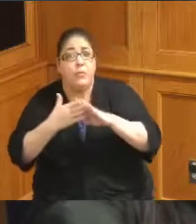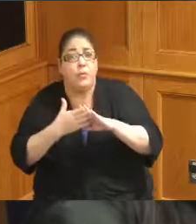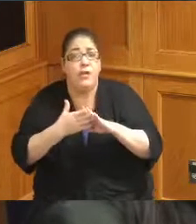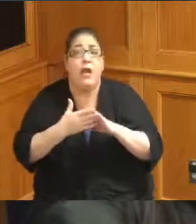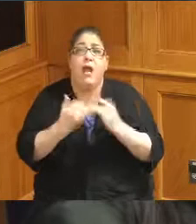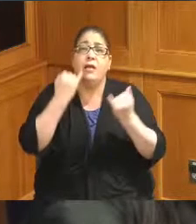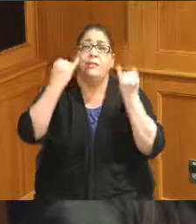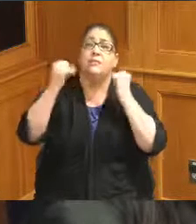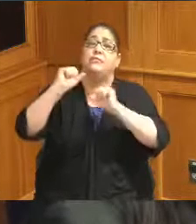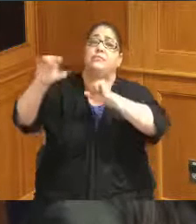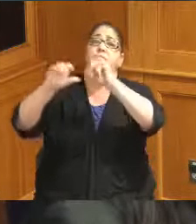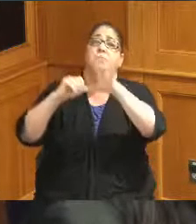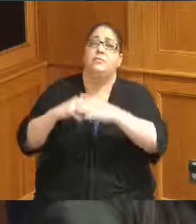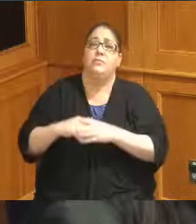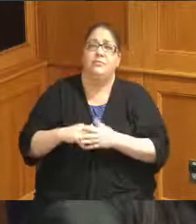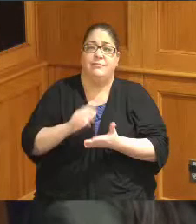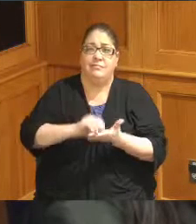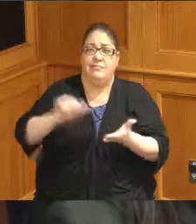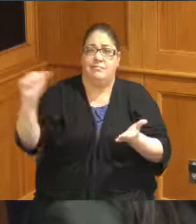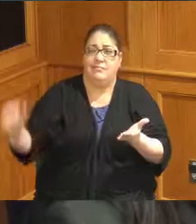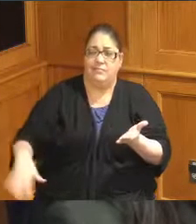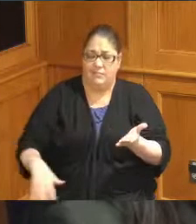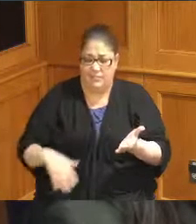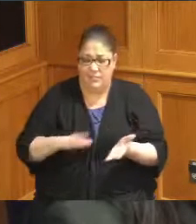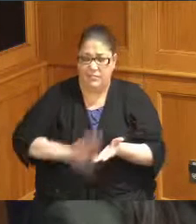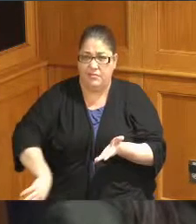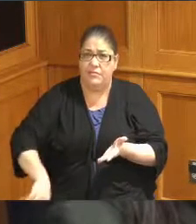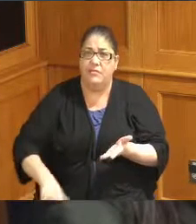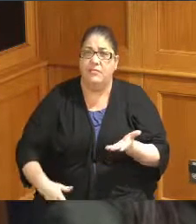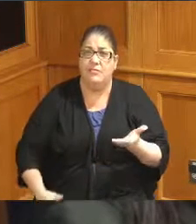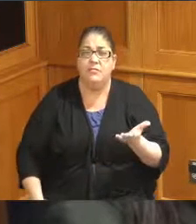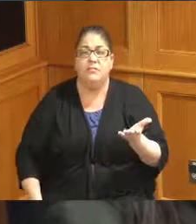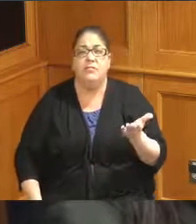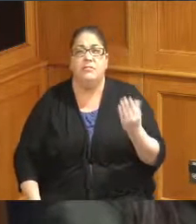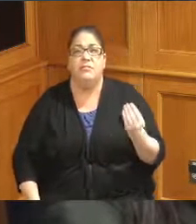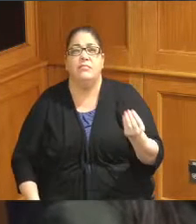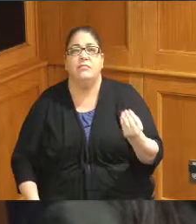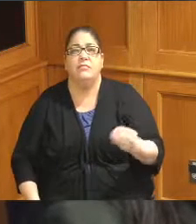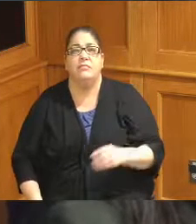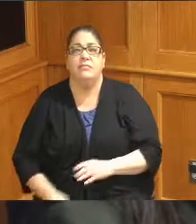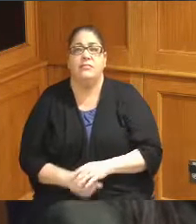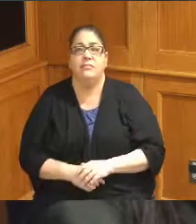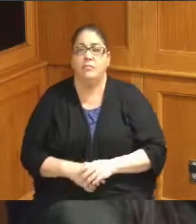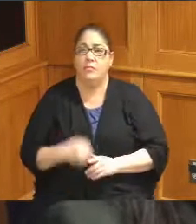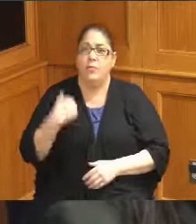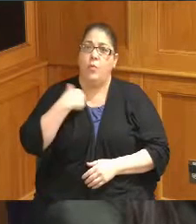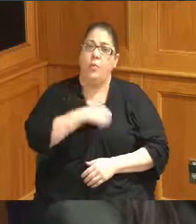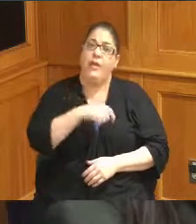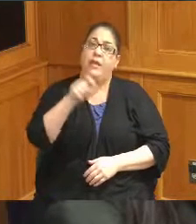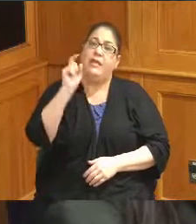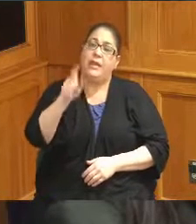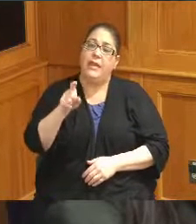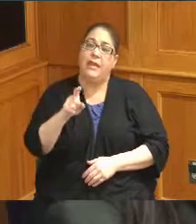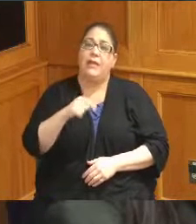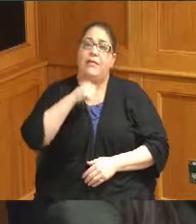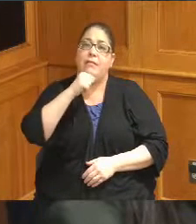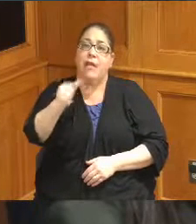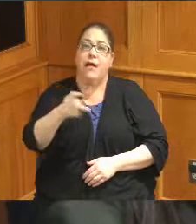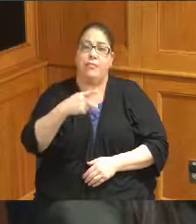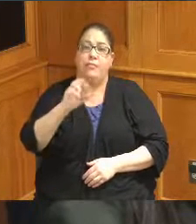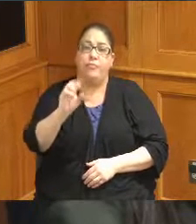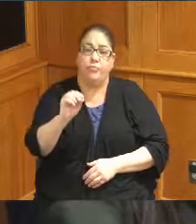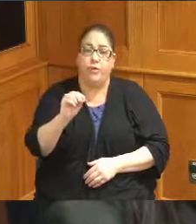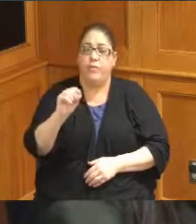and we just washed those ideas out we need an amateur sports facility even Trotwood is doing one